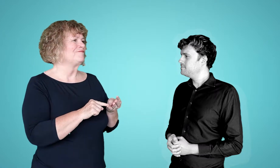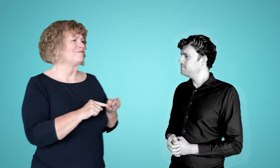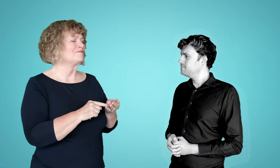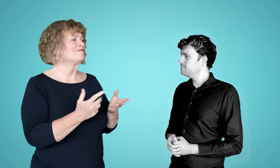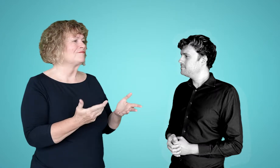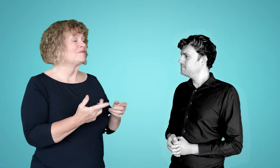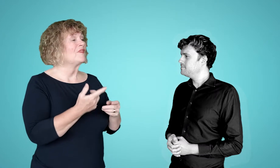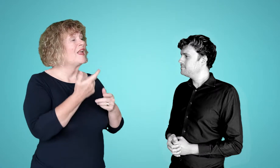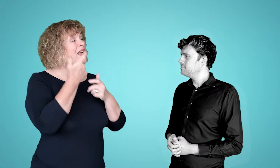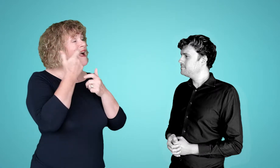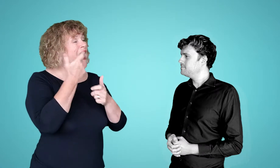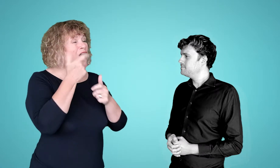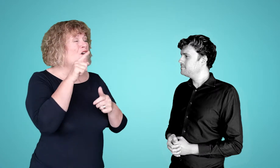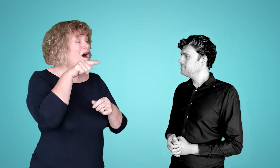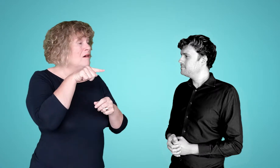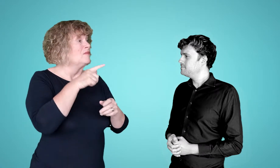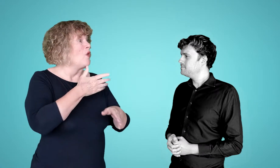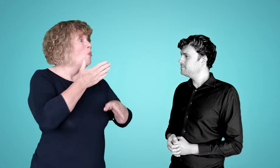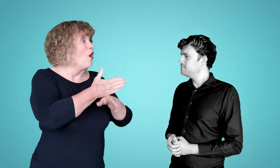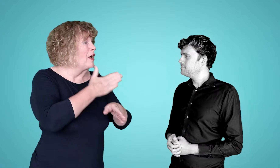If the carer is working,